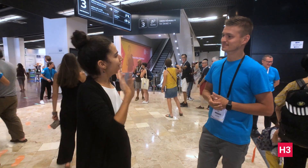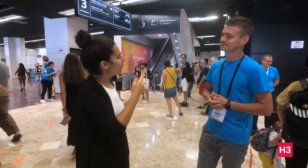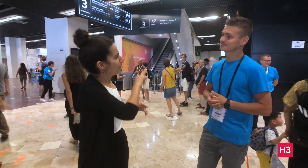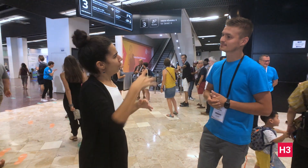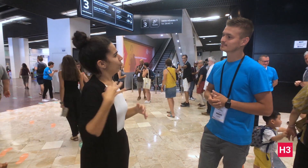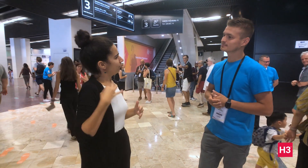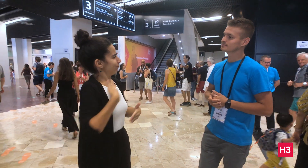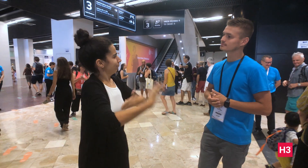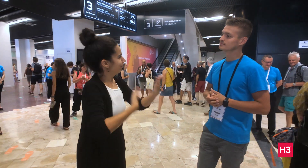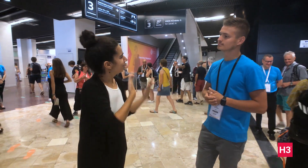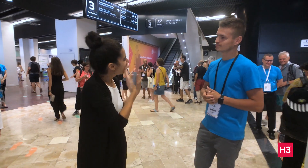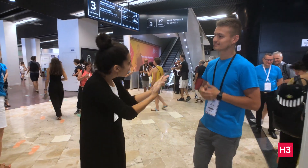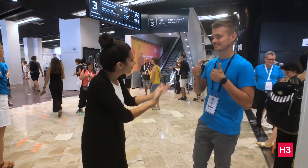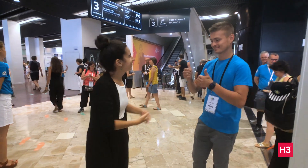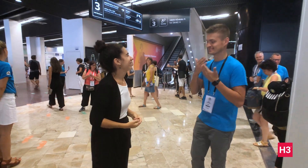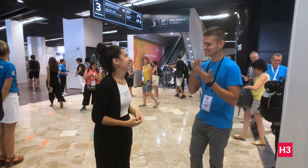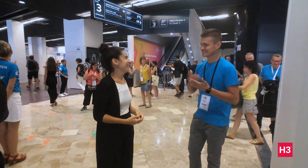Thank you for coming and volunteering here!